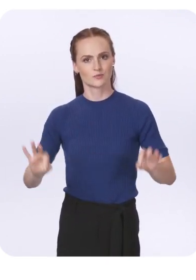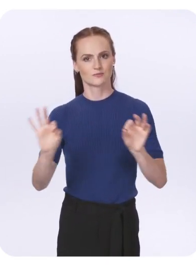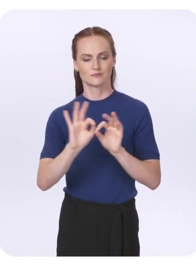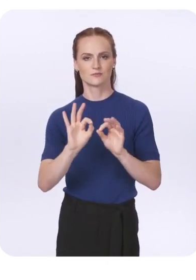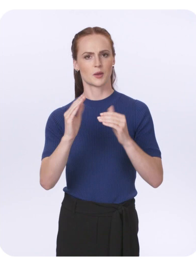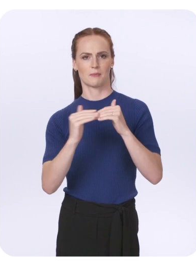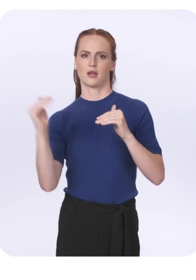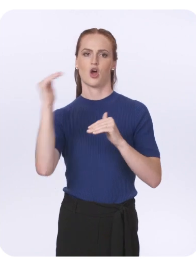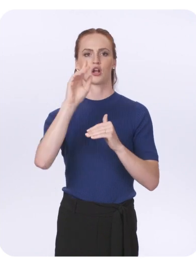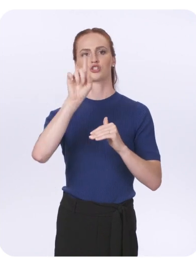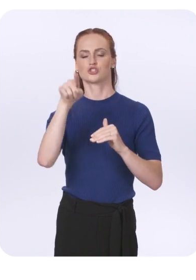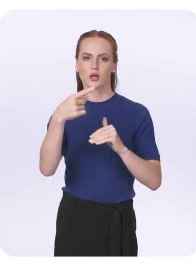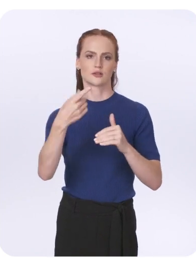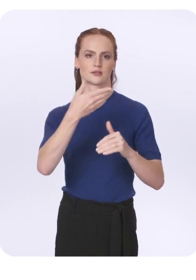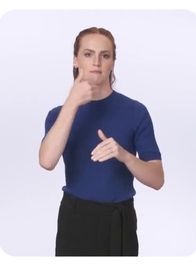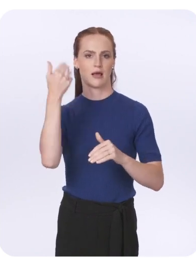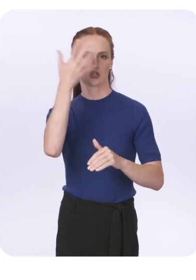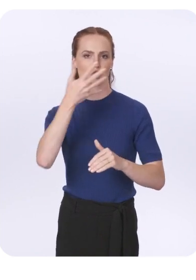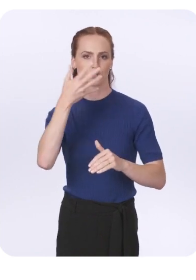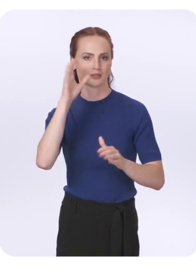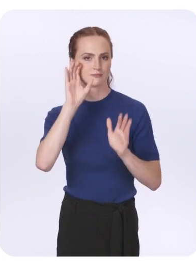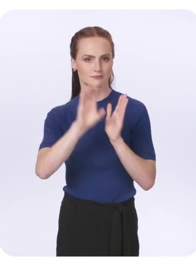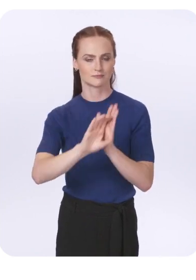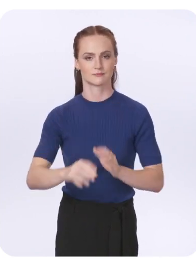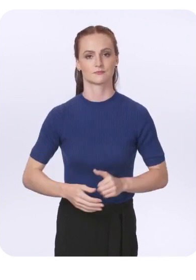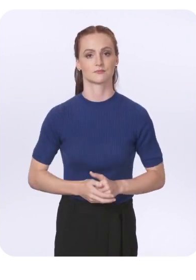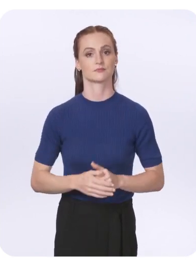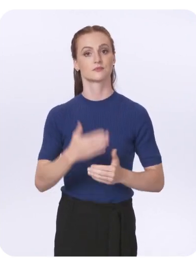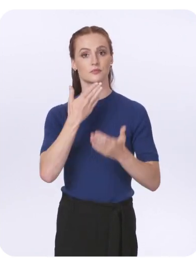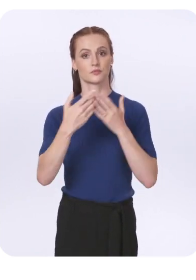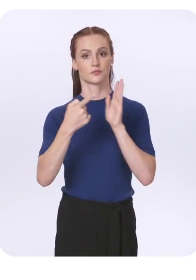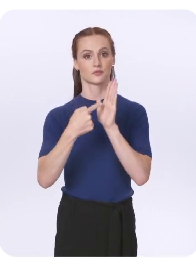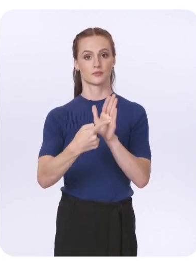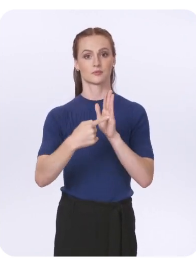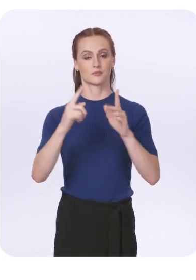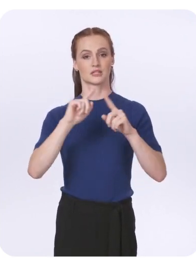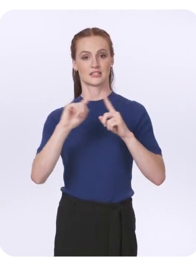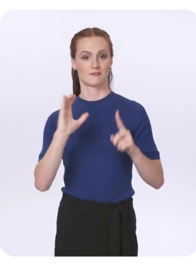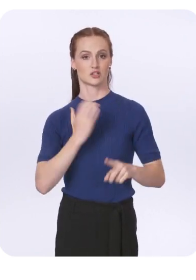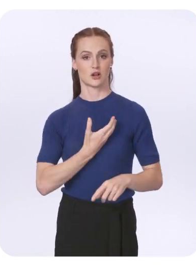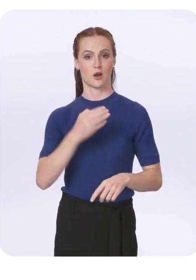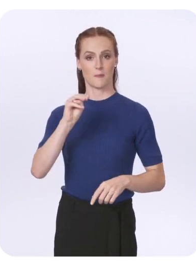the best looking graphics. A great example of this is the difference on our Meta Quest platform